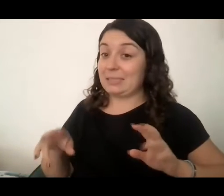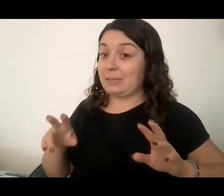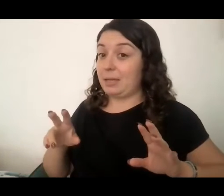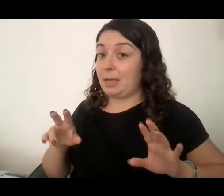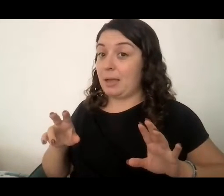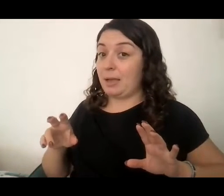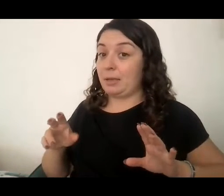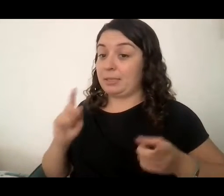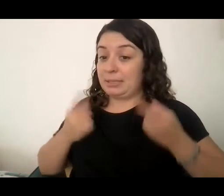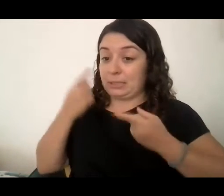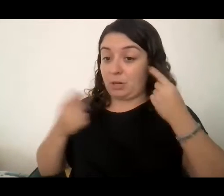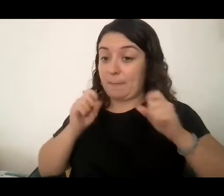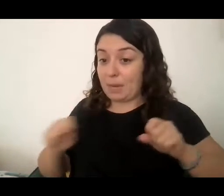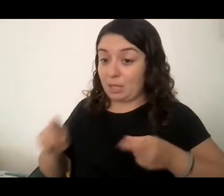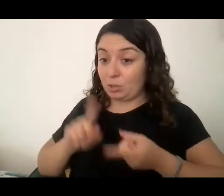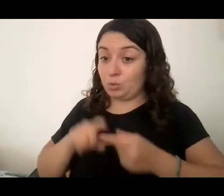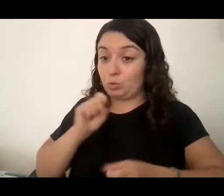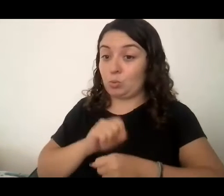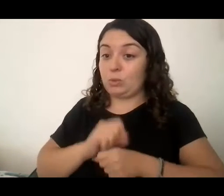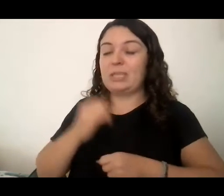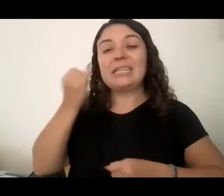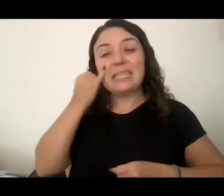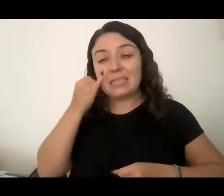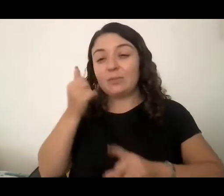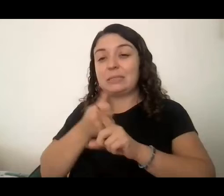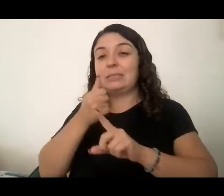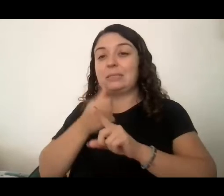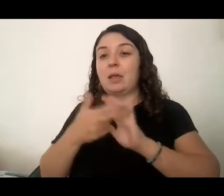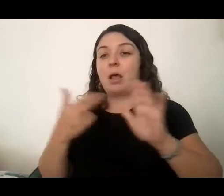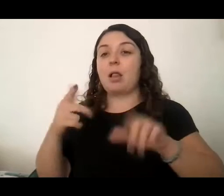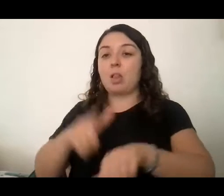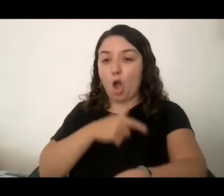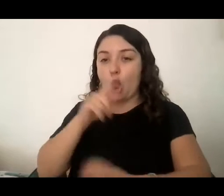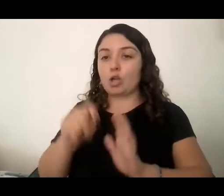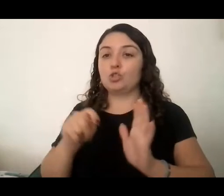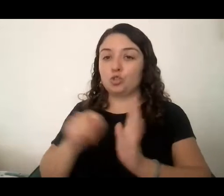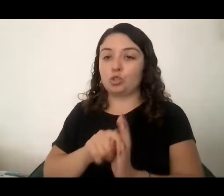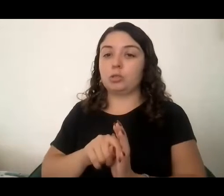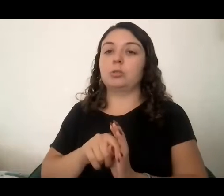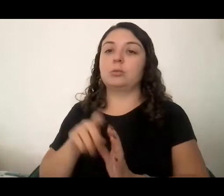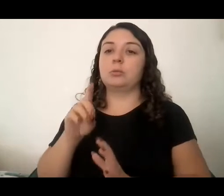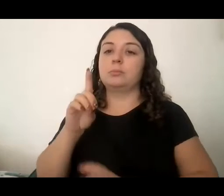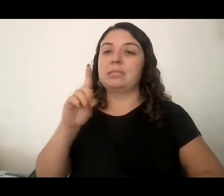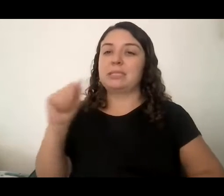for longtime disabled business owners? >> MOLLY SULLIVAN: No. Just the fact that you